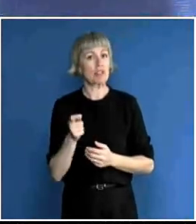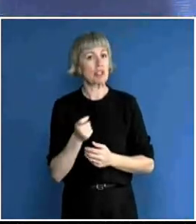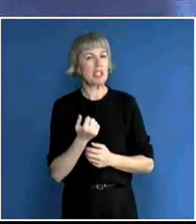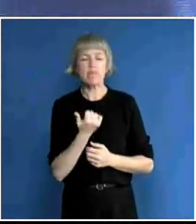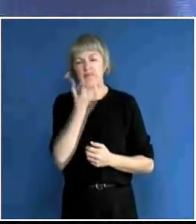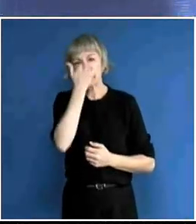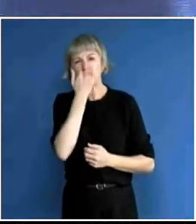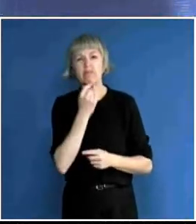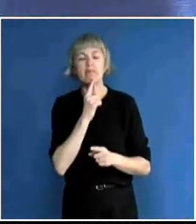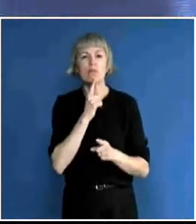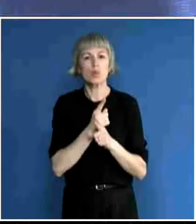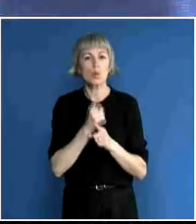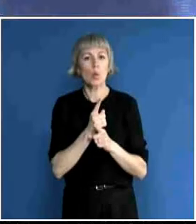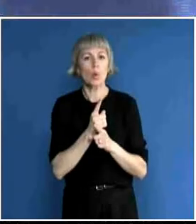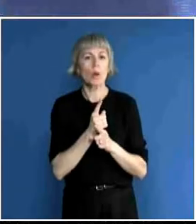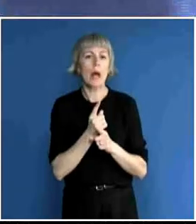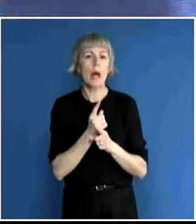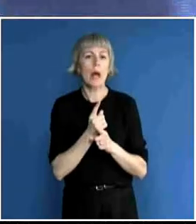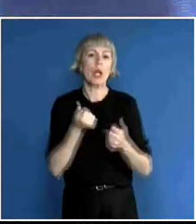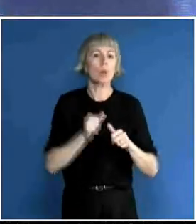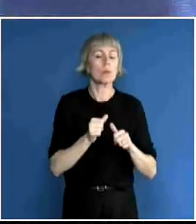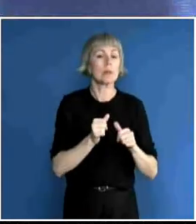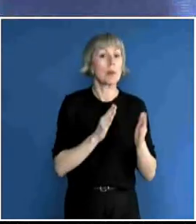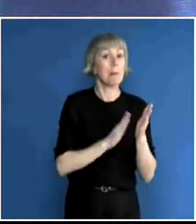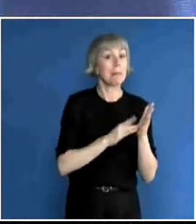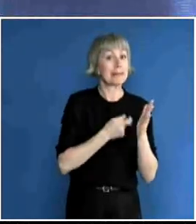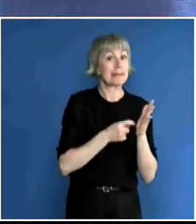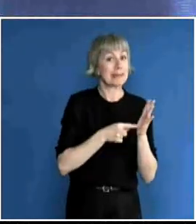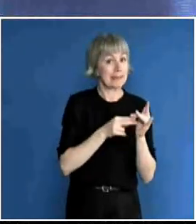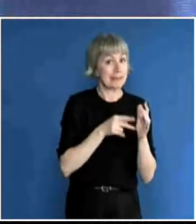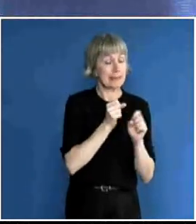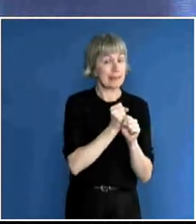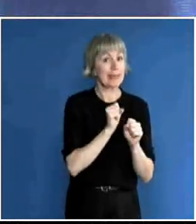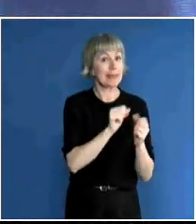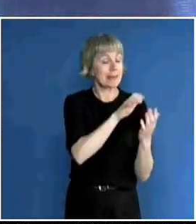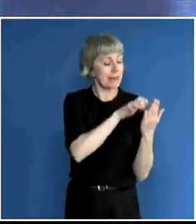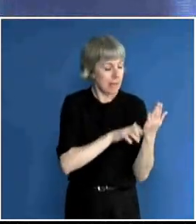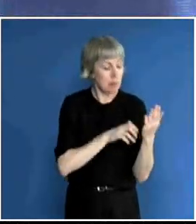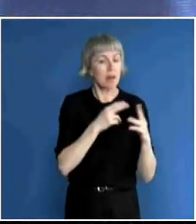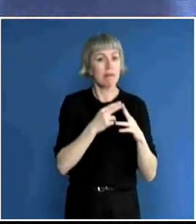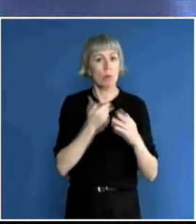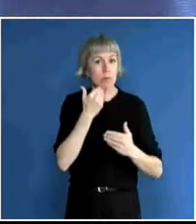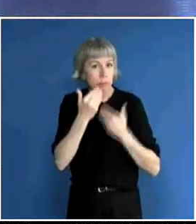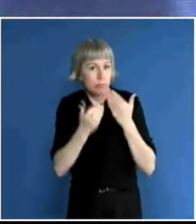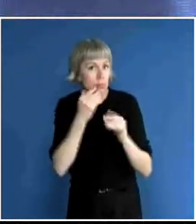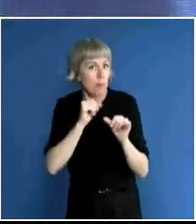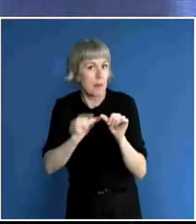Some of the issues we propose to examine in the Mzia case study are as follows: first,